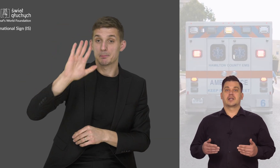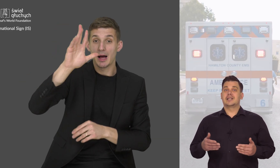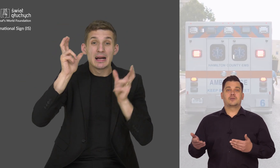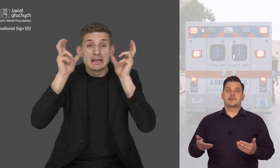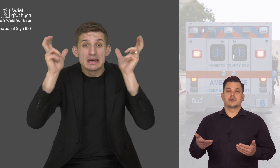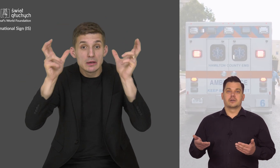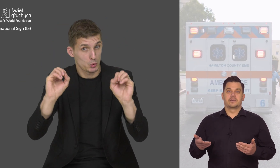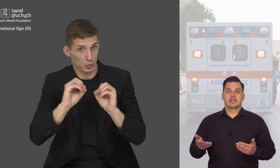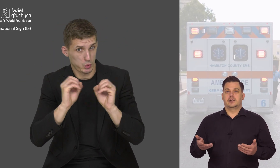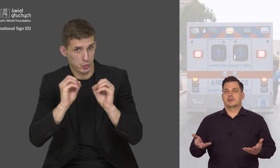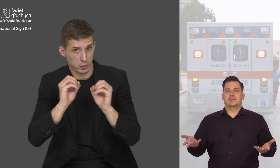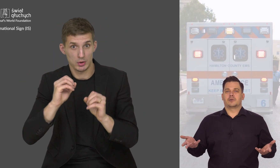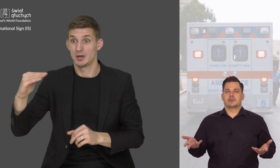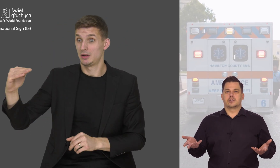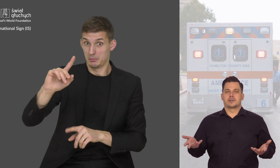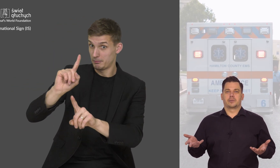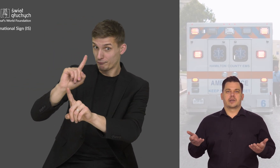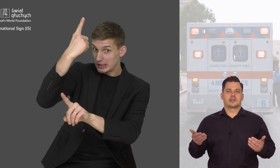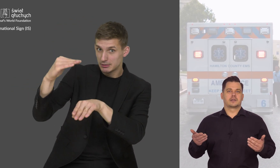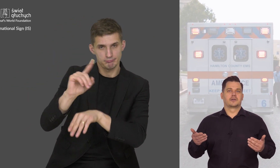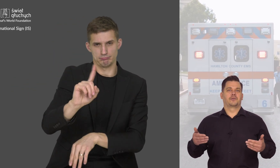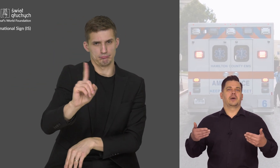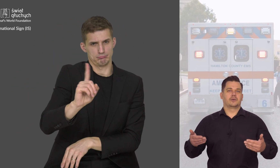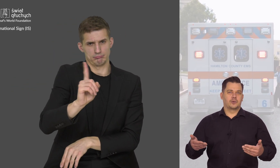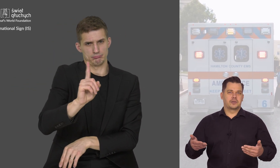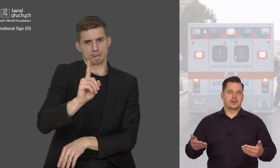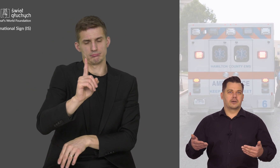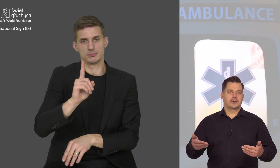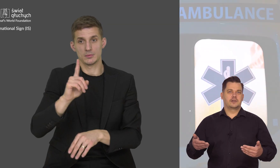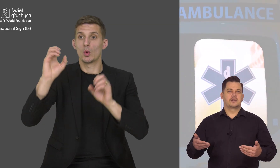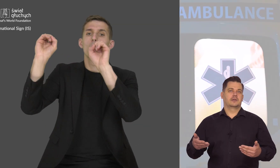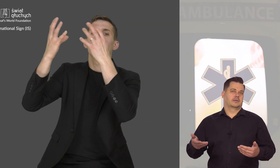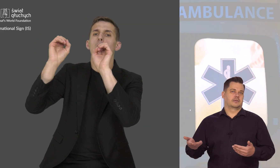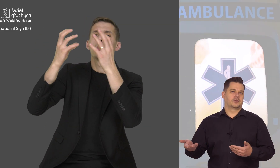the lights are simply meant to draw extra attention to the vehicle,